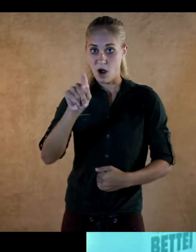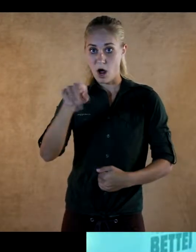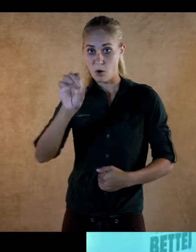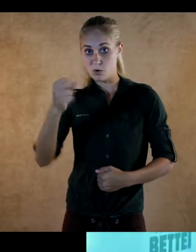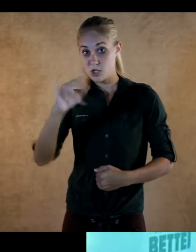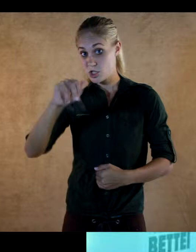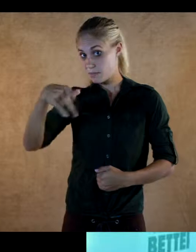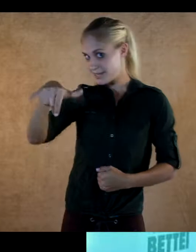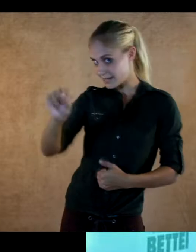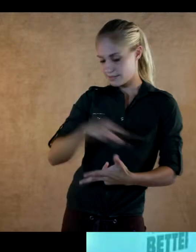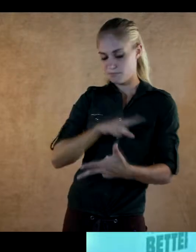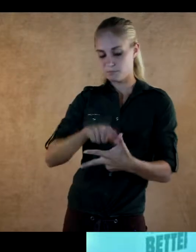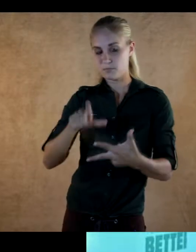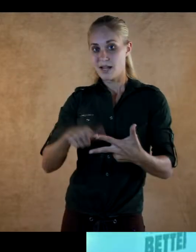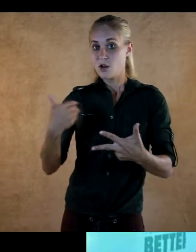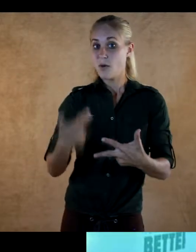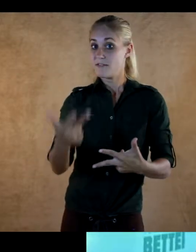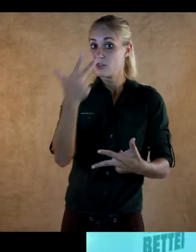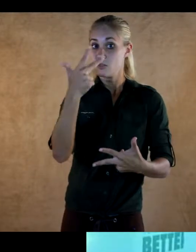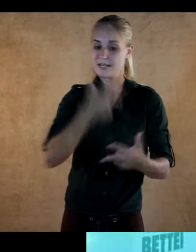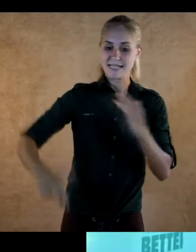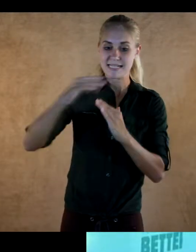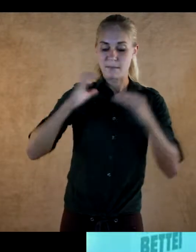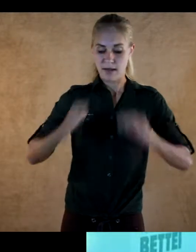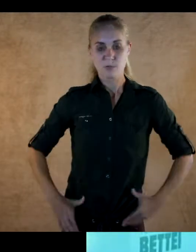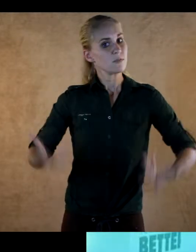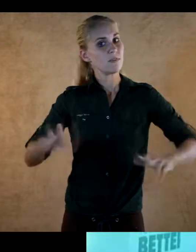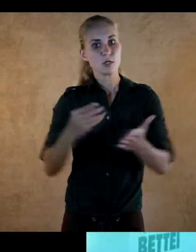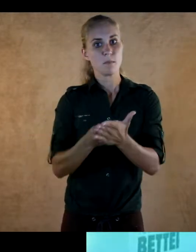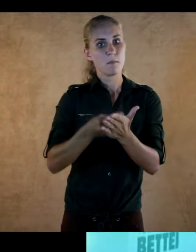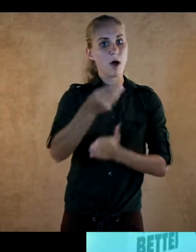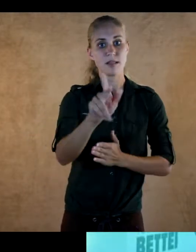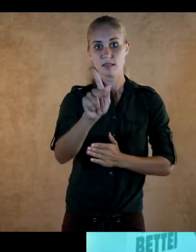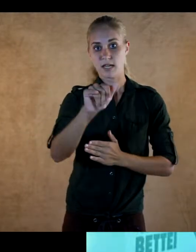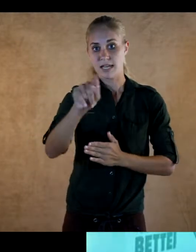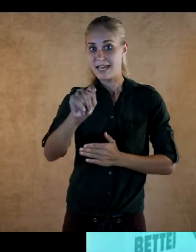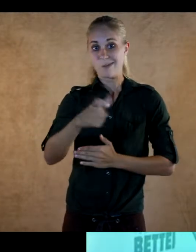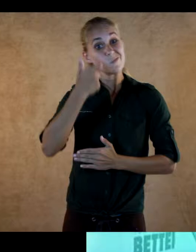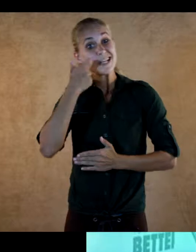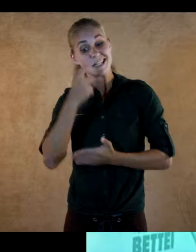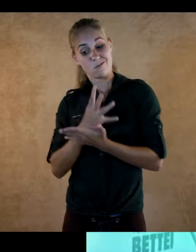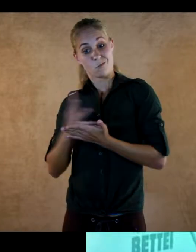2. Do I have at least 3 Preferred Customers who have purchased a Better Body Kit in the last 4 weeks.